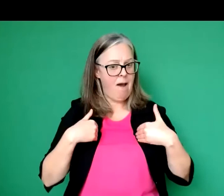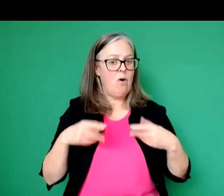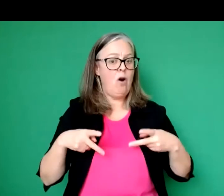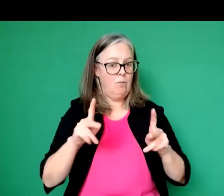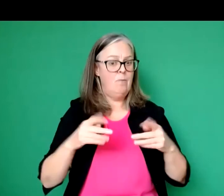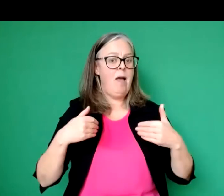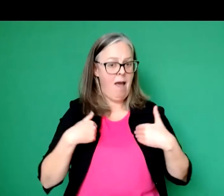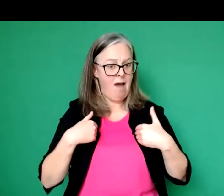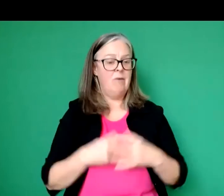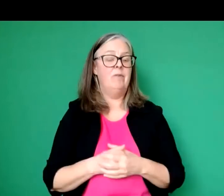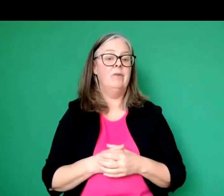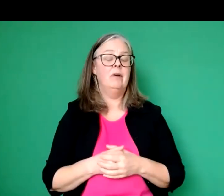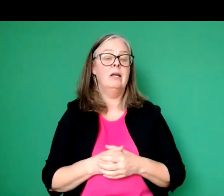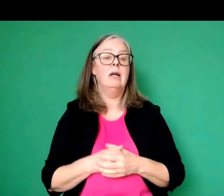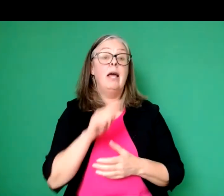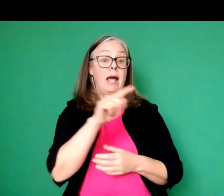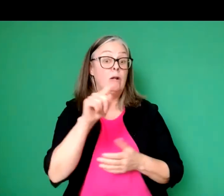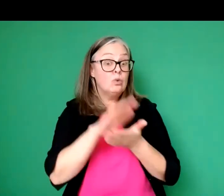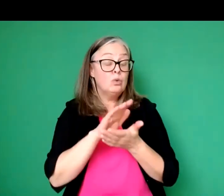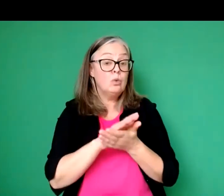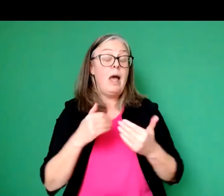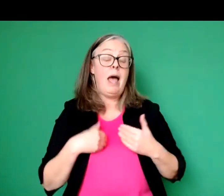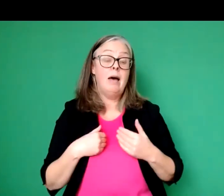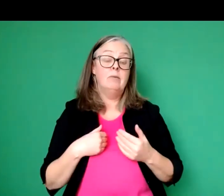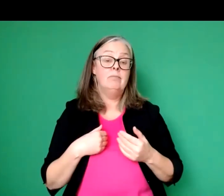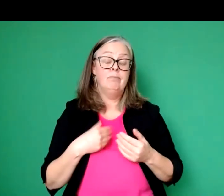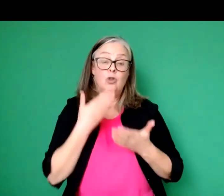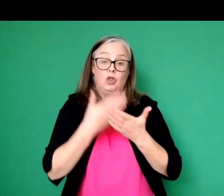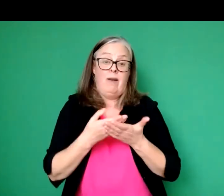have um some pretty significant funding so that the expense to the blind person